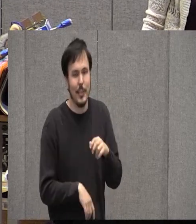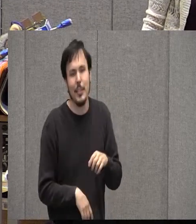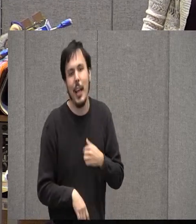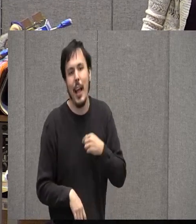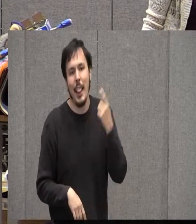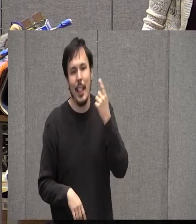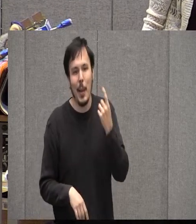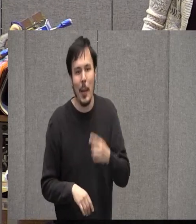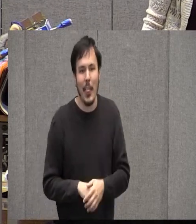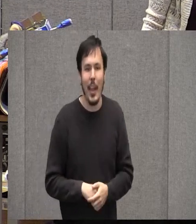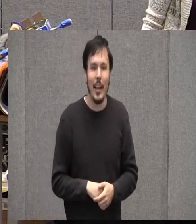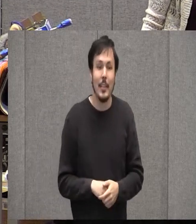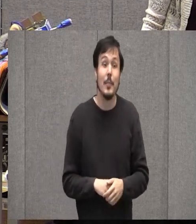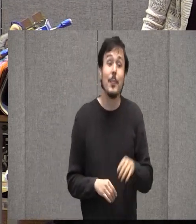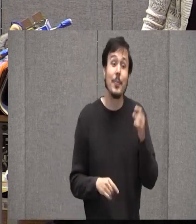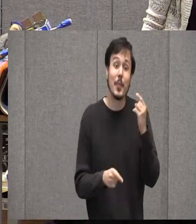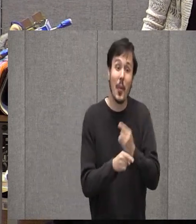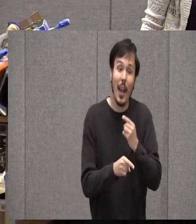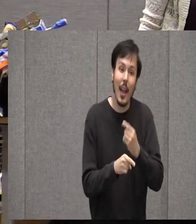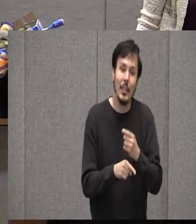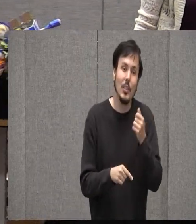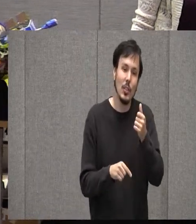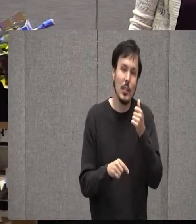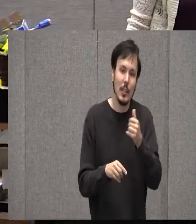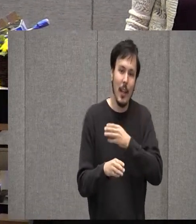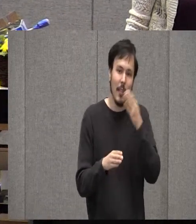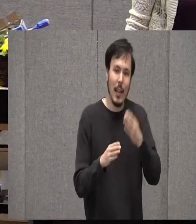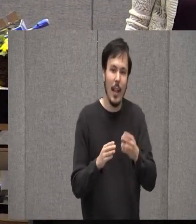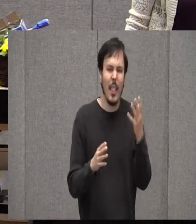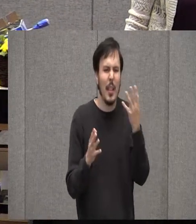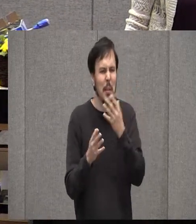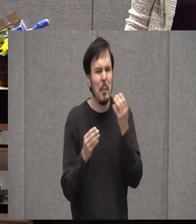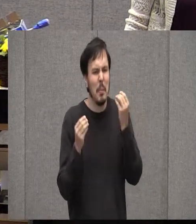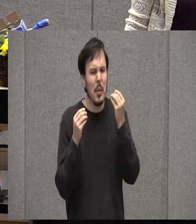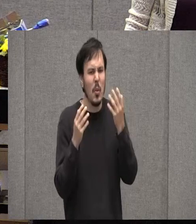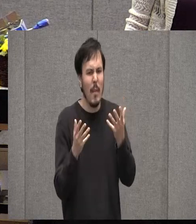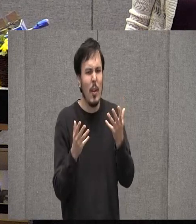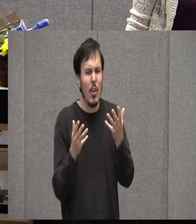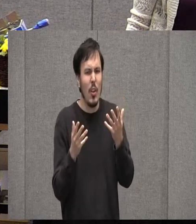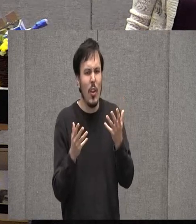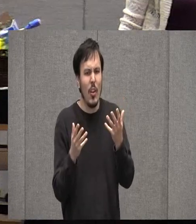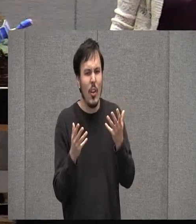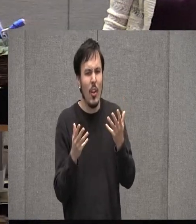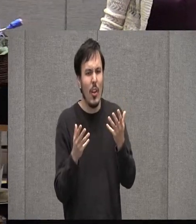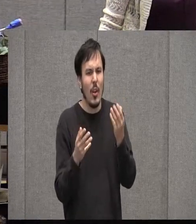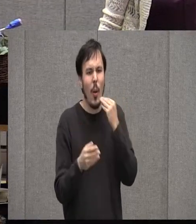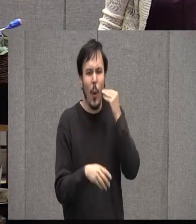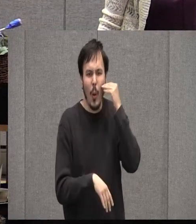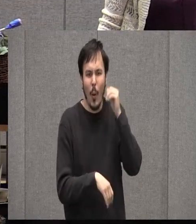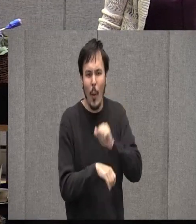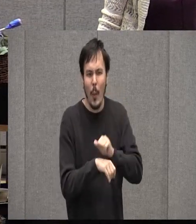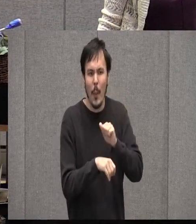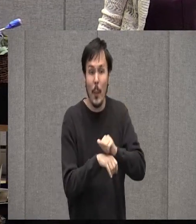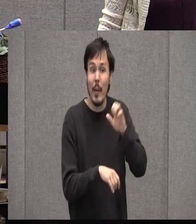So what happens is you end up with this beautiful-- That's really good-looking dough. Homemade clay.